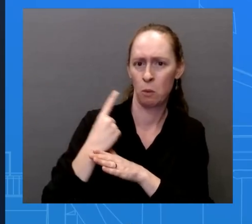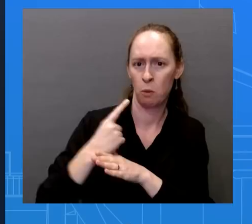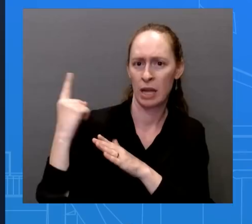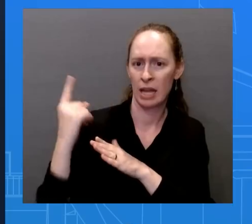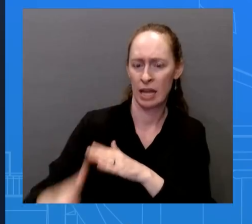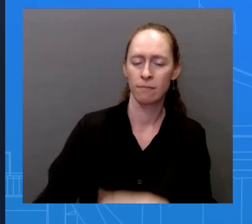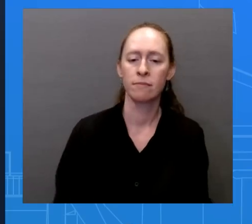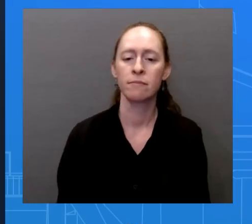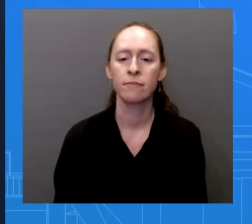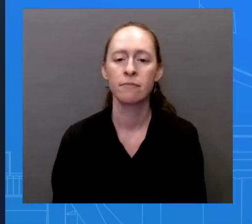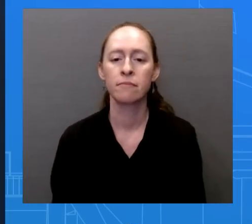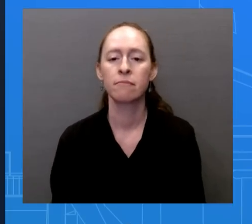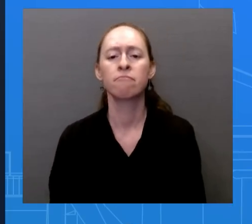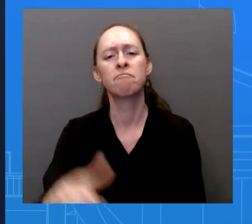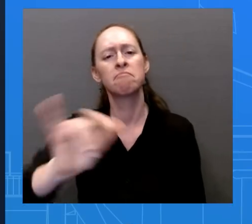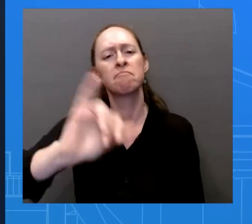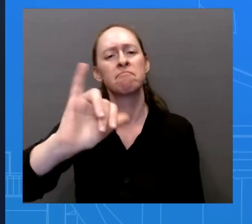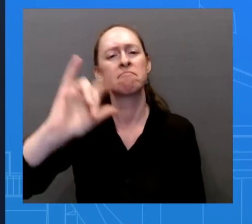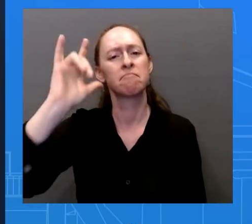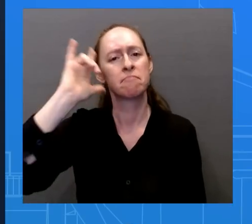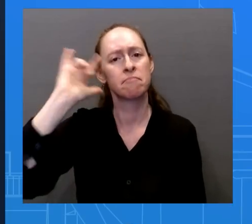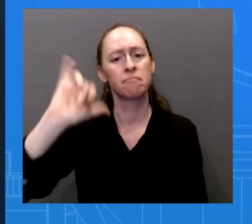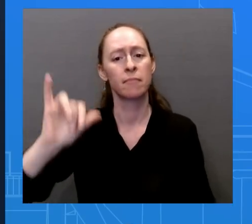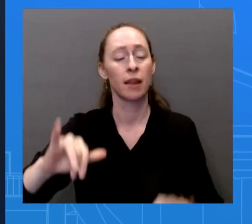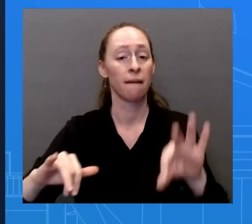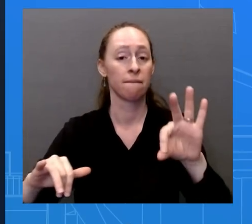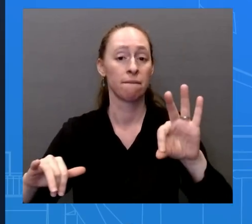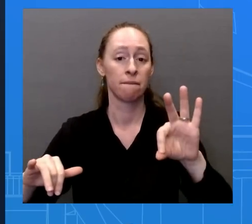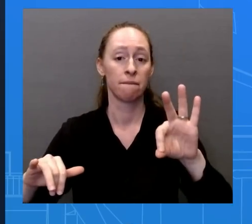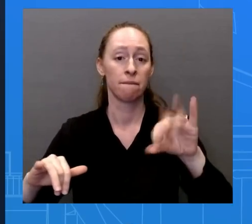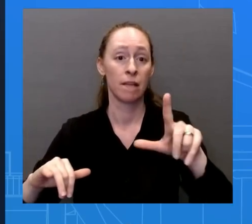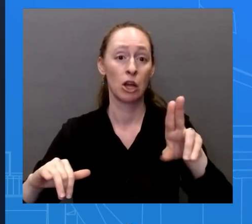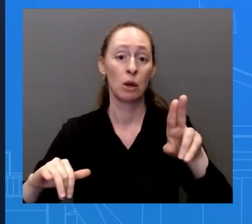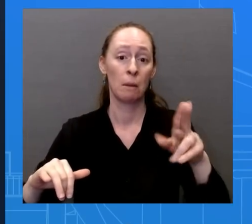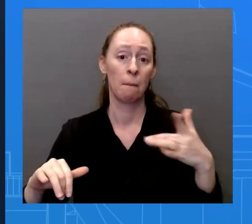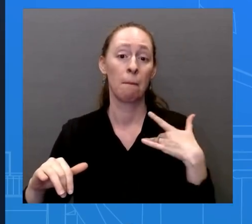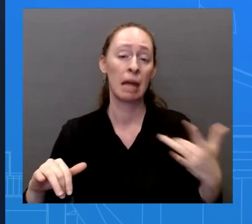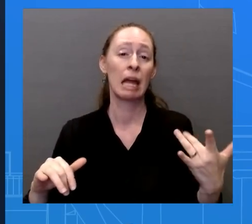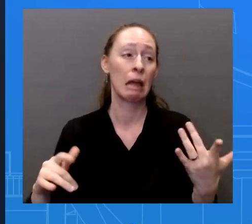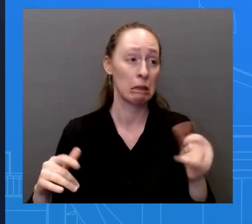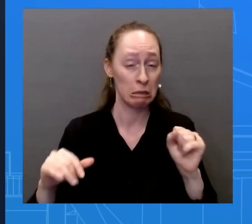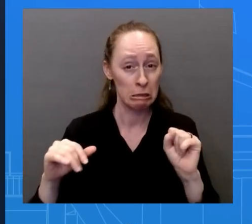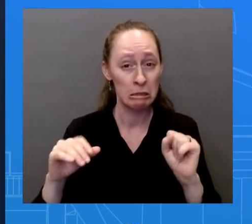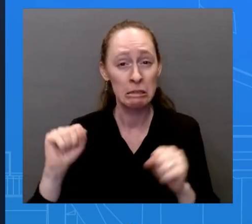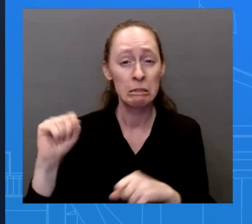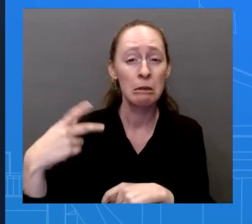not a lot of people get the flu vaccine in September. People are just coming back to school. People are not thinking about the winter so much in September.